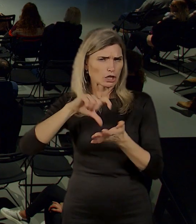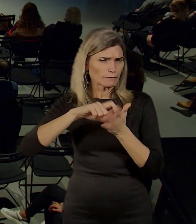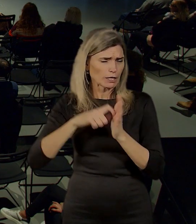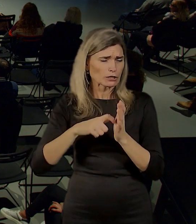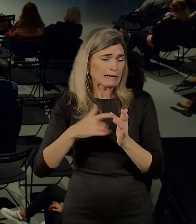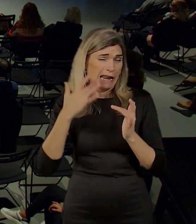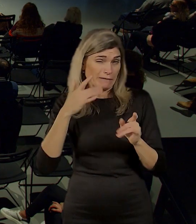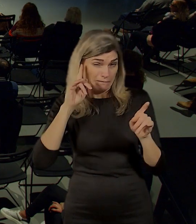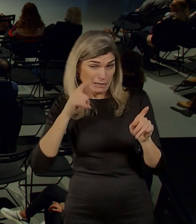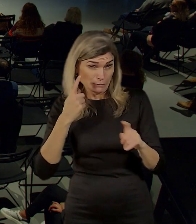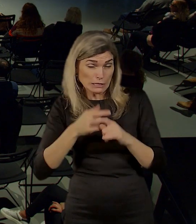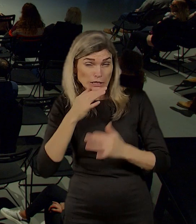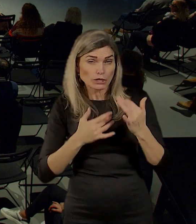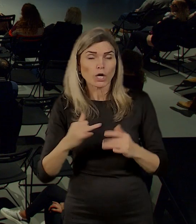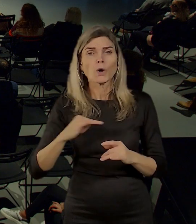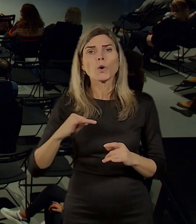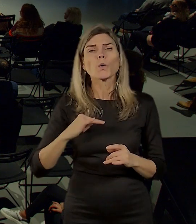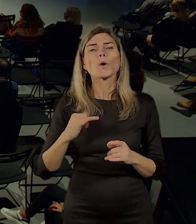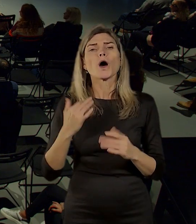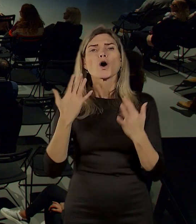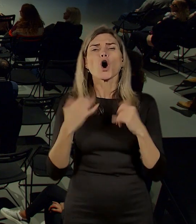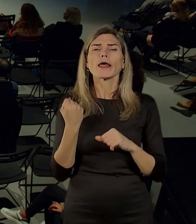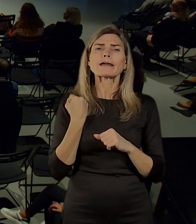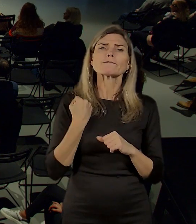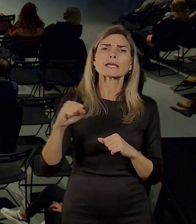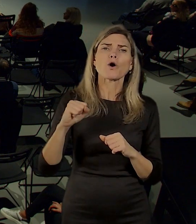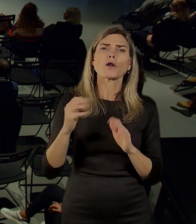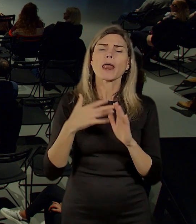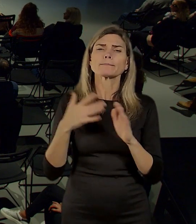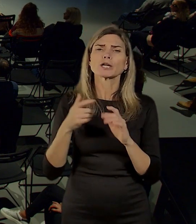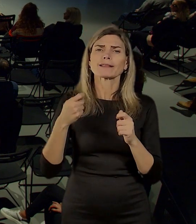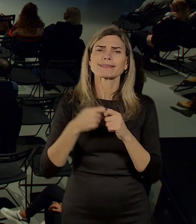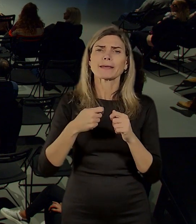battery storage, how charging is handled in the context of electromobility and the like.